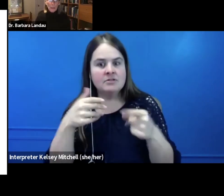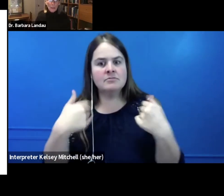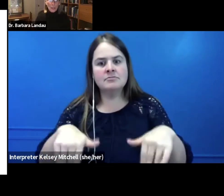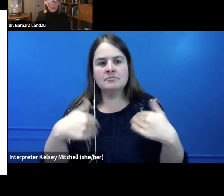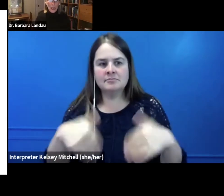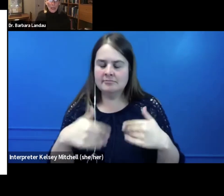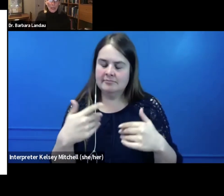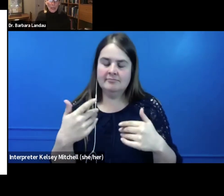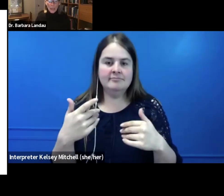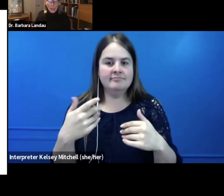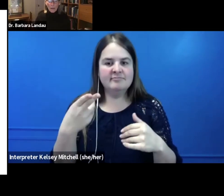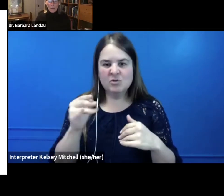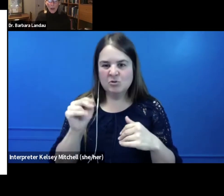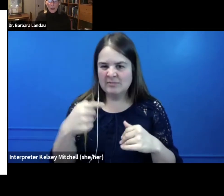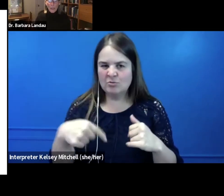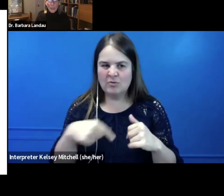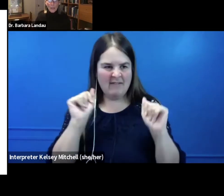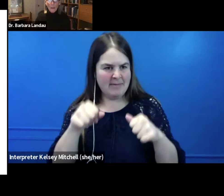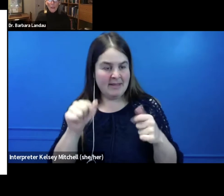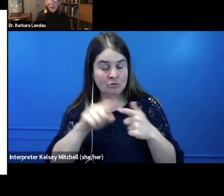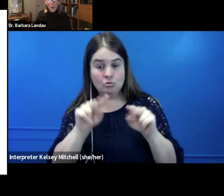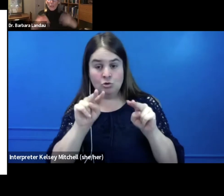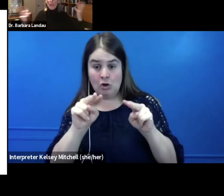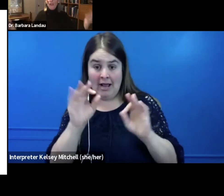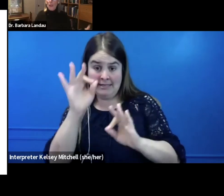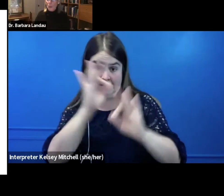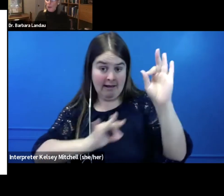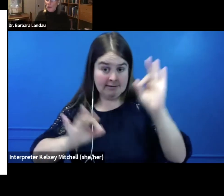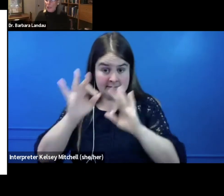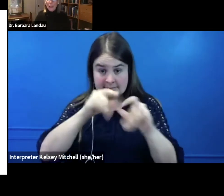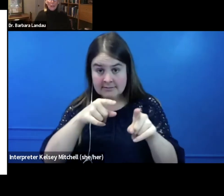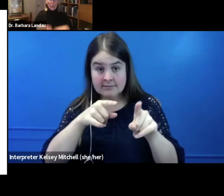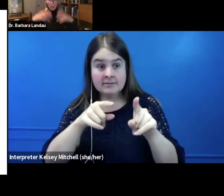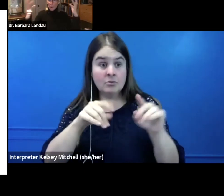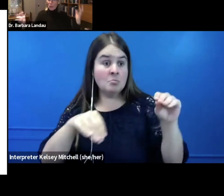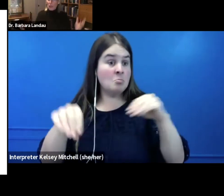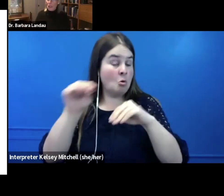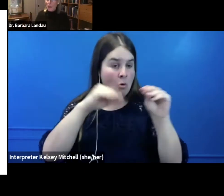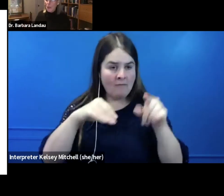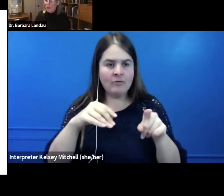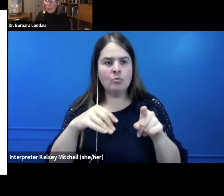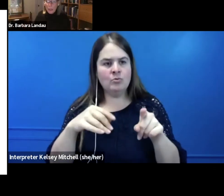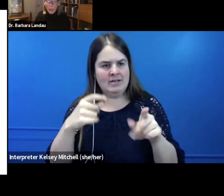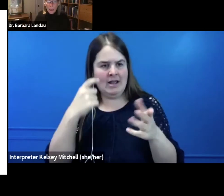just take a set of dots and once they